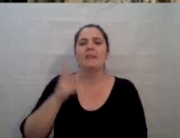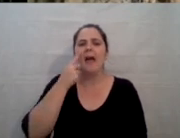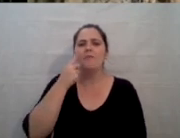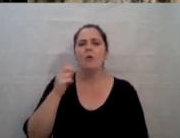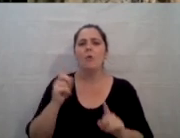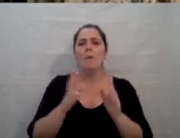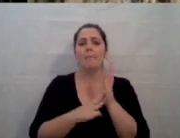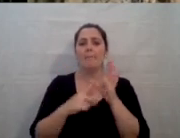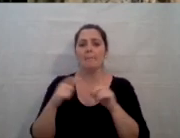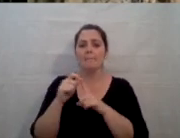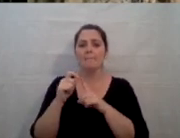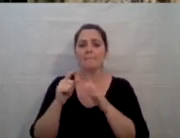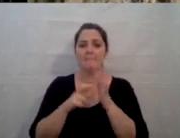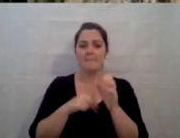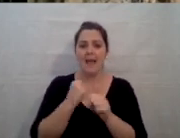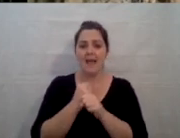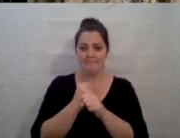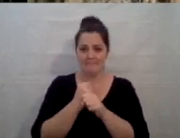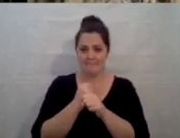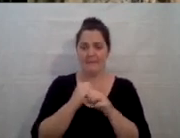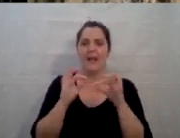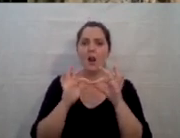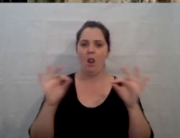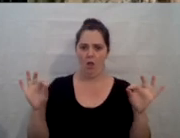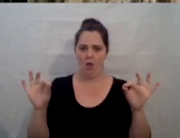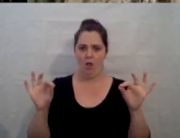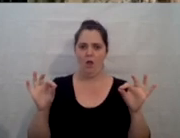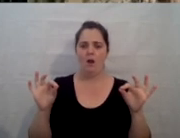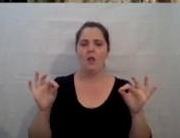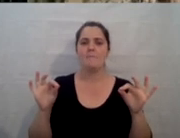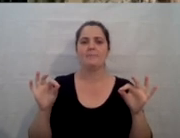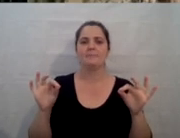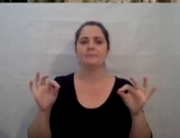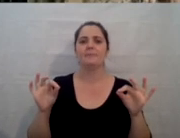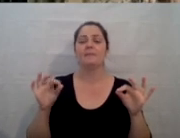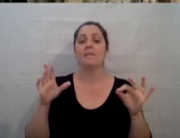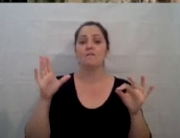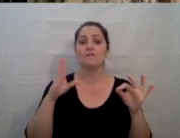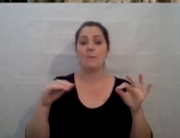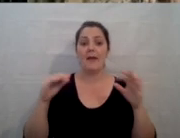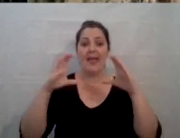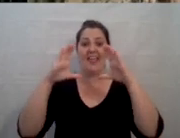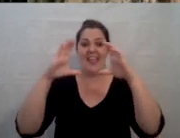So for example, I can even sight a line that goes from the top of Atticus's head